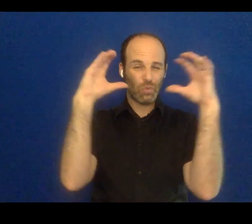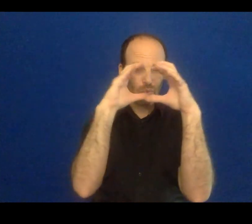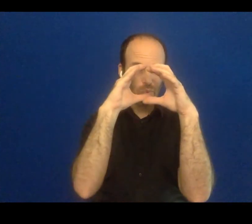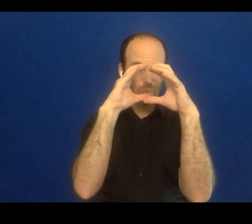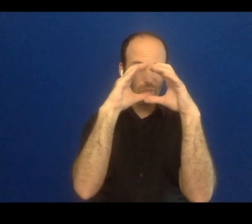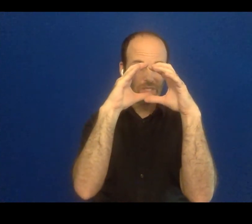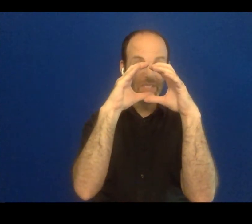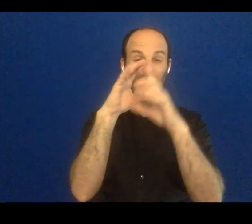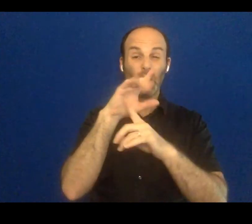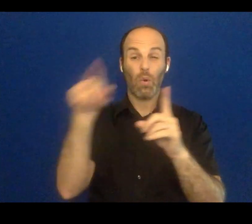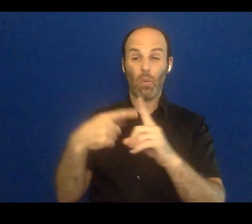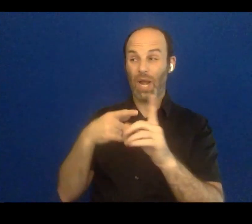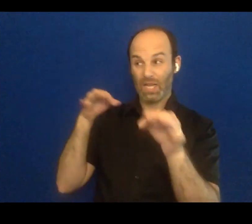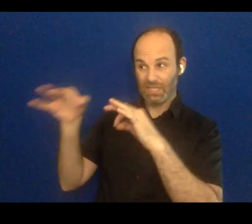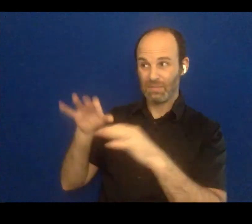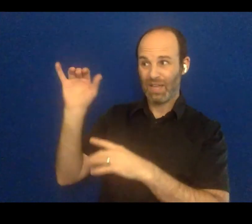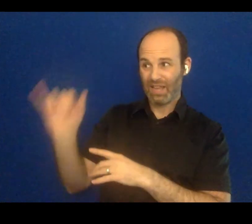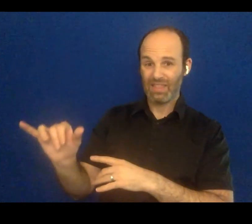THEM AND THEY DON'T UNDERSTAND